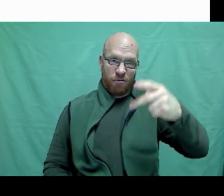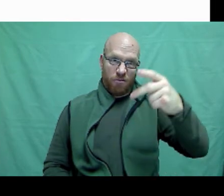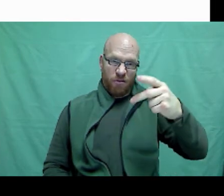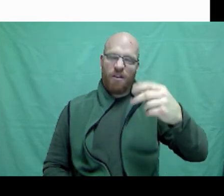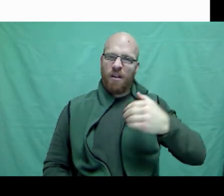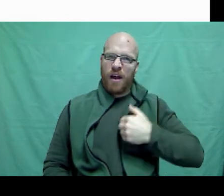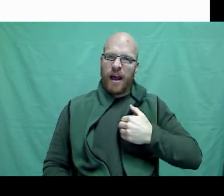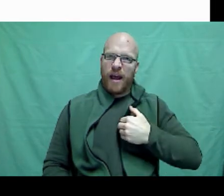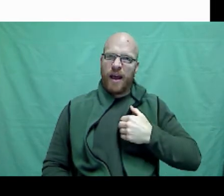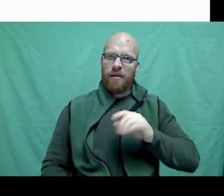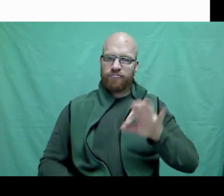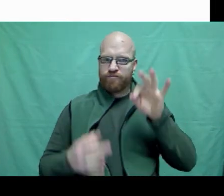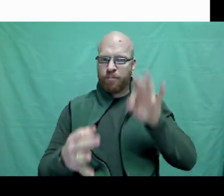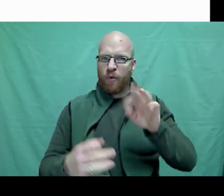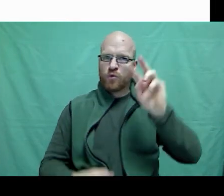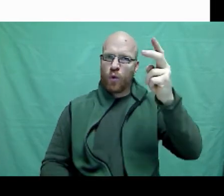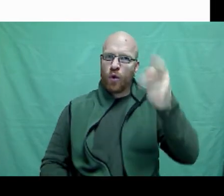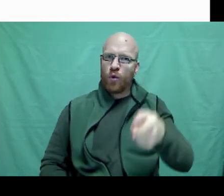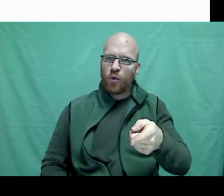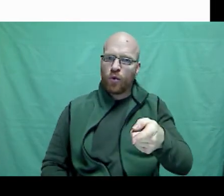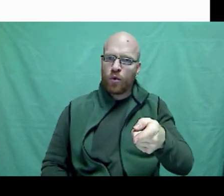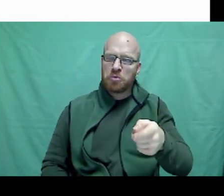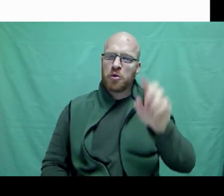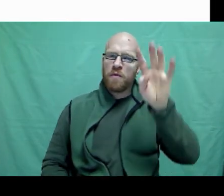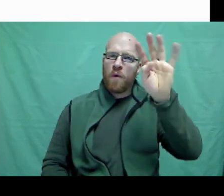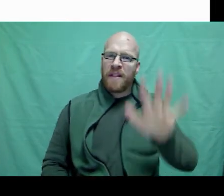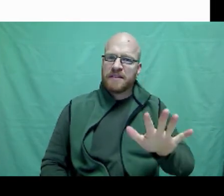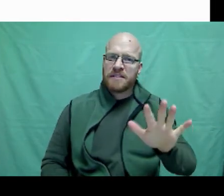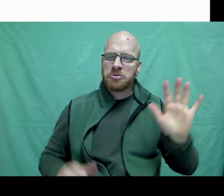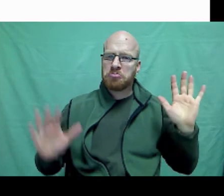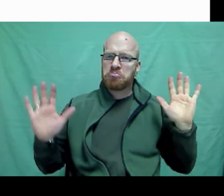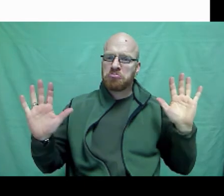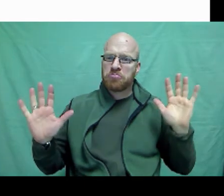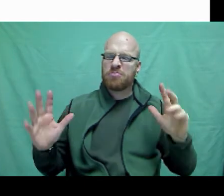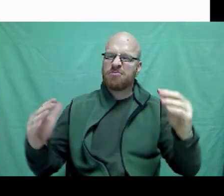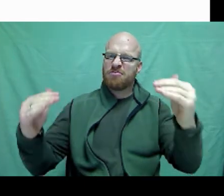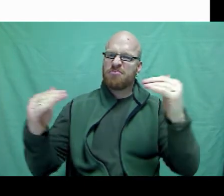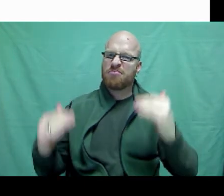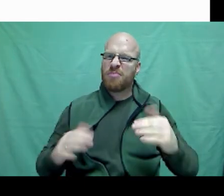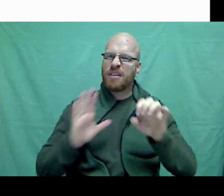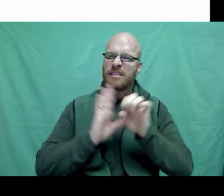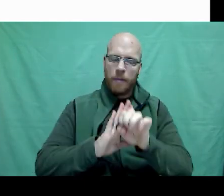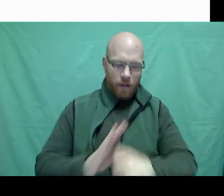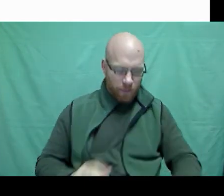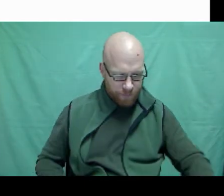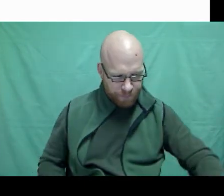they have square roots, four fifths. Pretty simple. Now our next example.